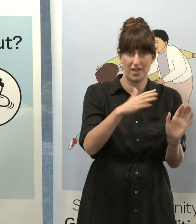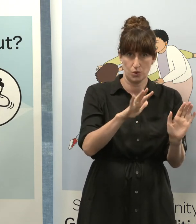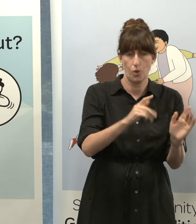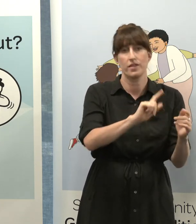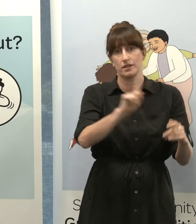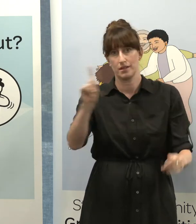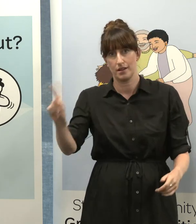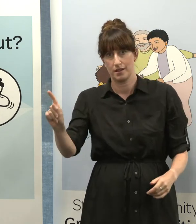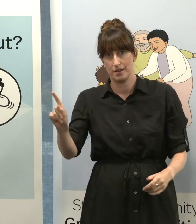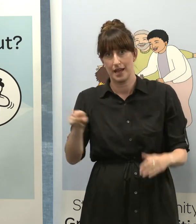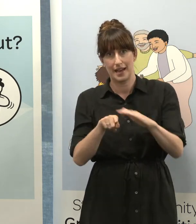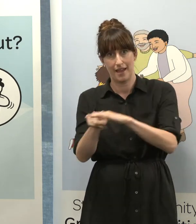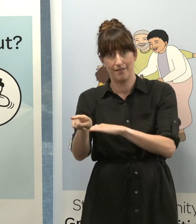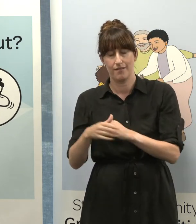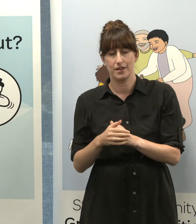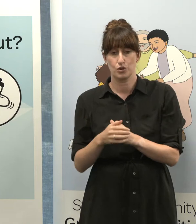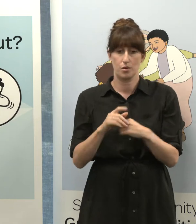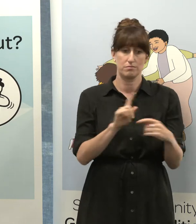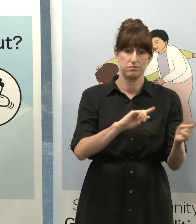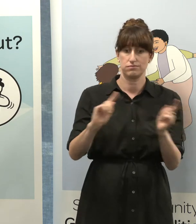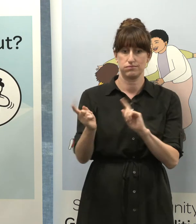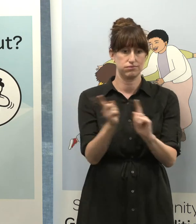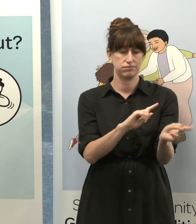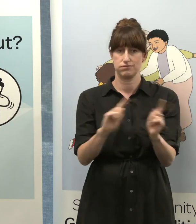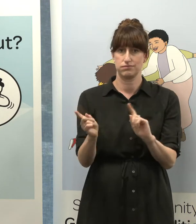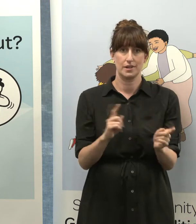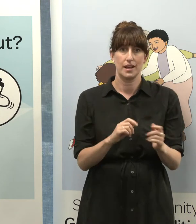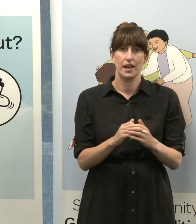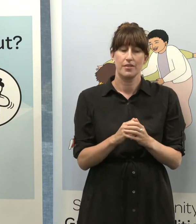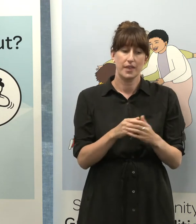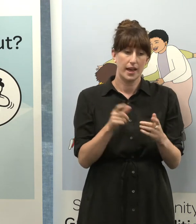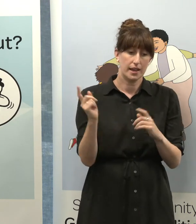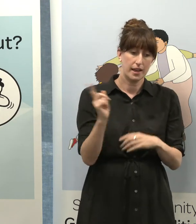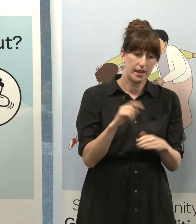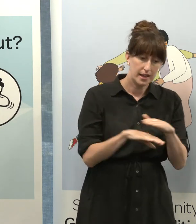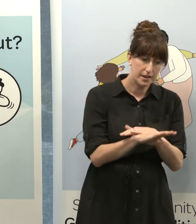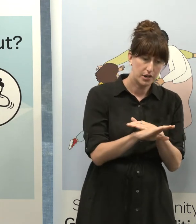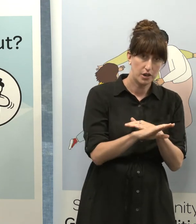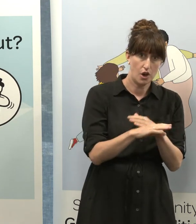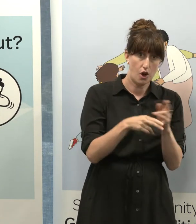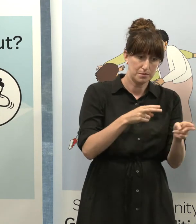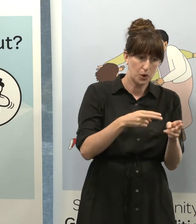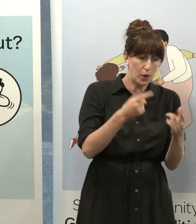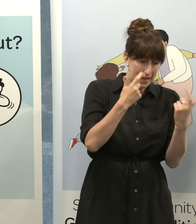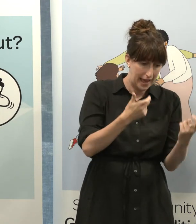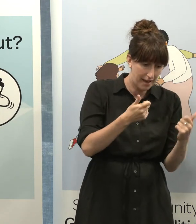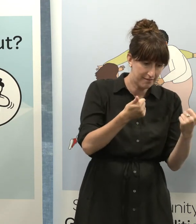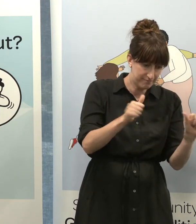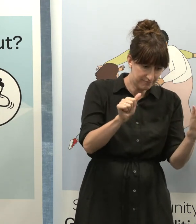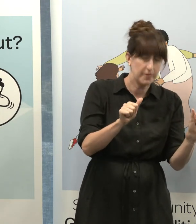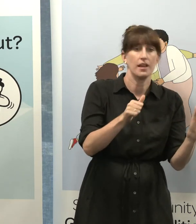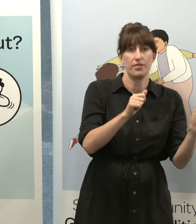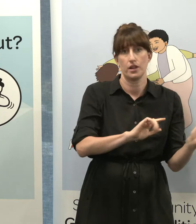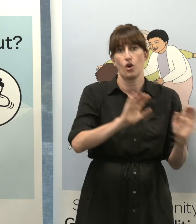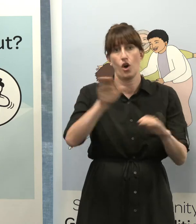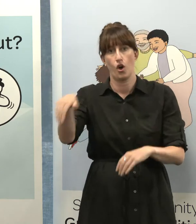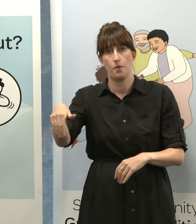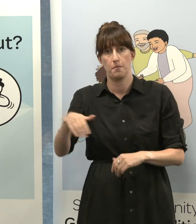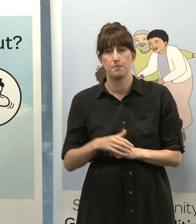I should say there is quite a high turnover, many of these people admitted to hospital are only there for one or two nights. There are a lot of people coming and going so they get